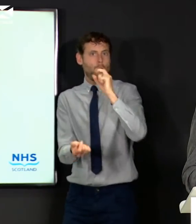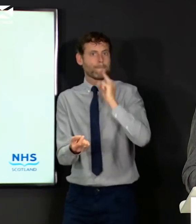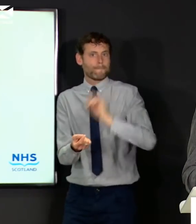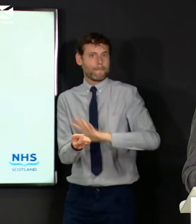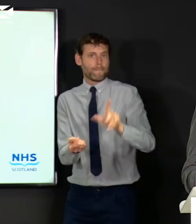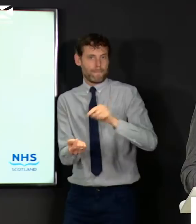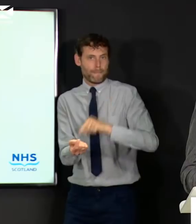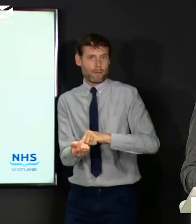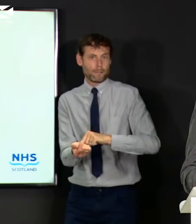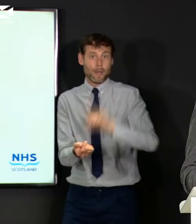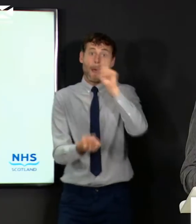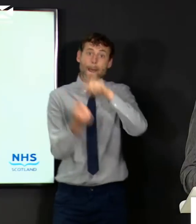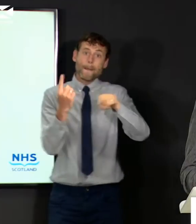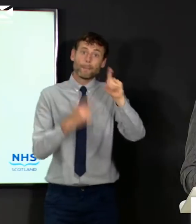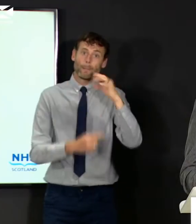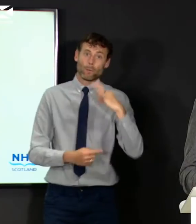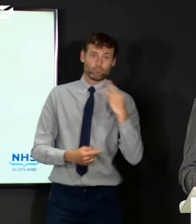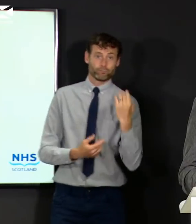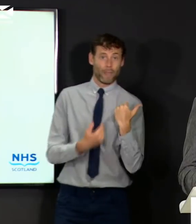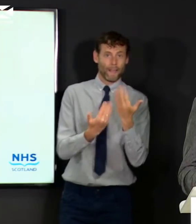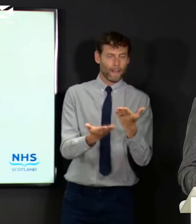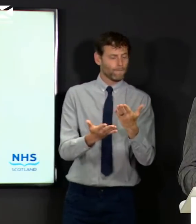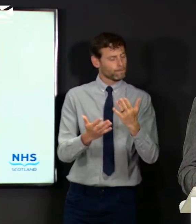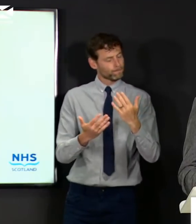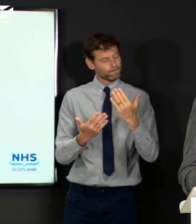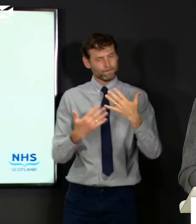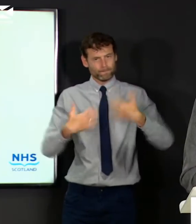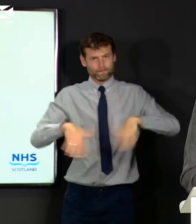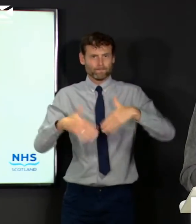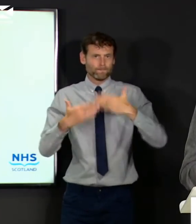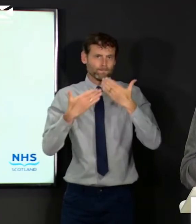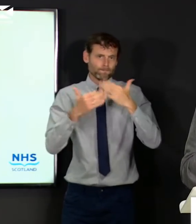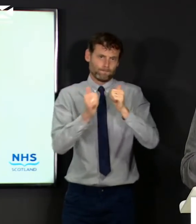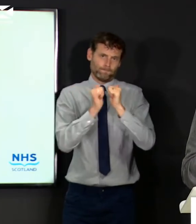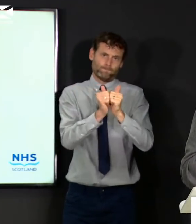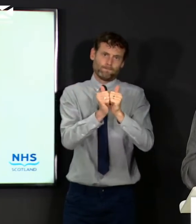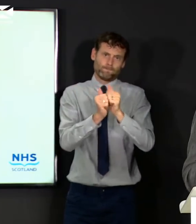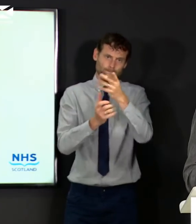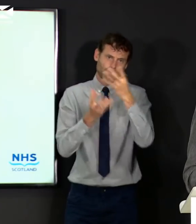response since the restrictions began. And as we start to take very tentative